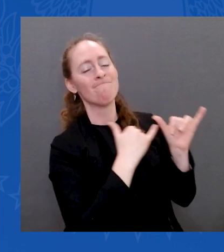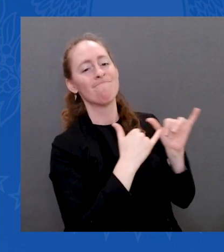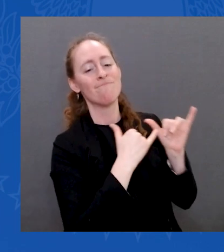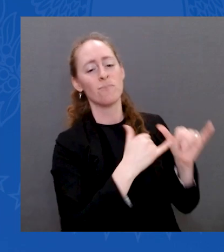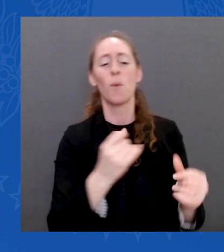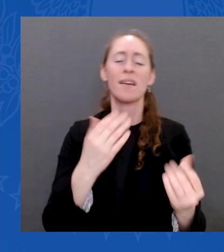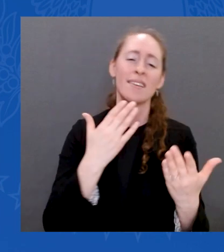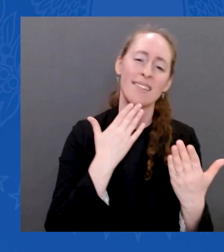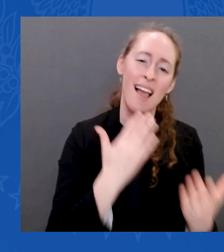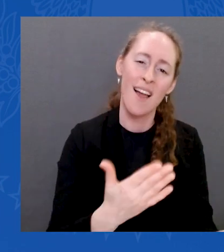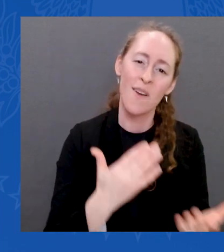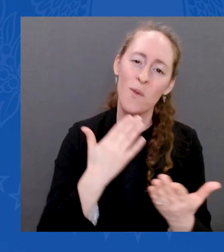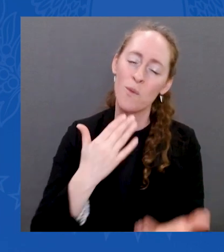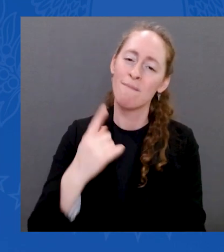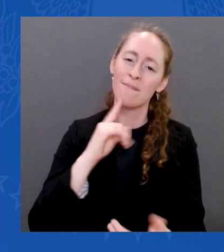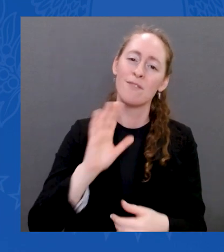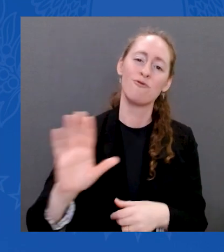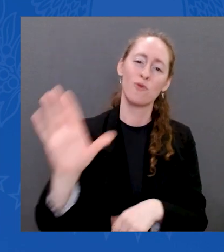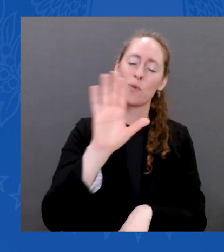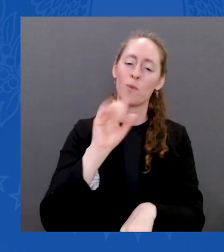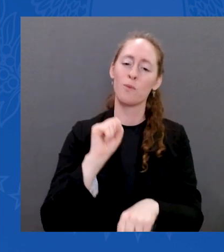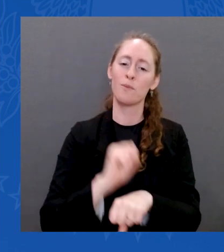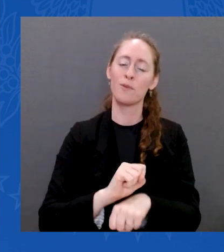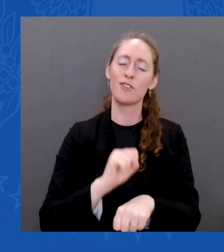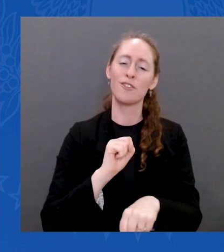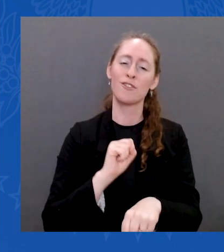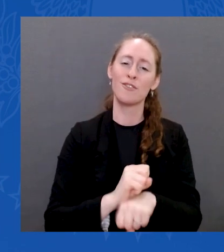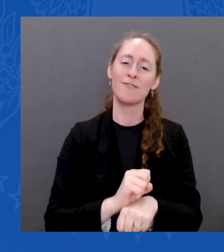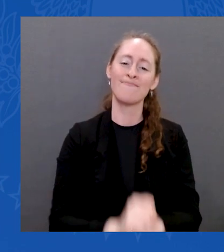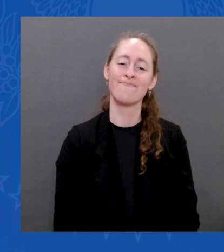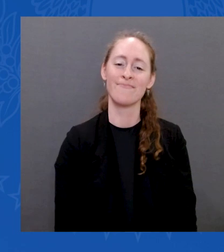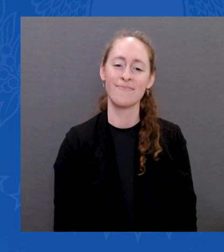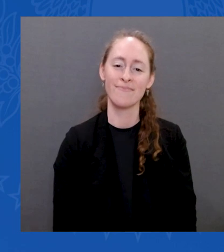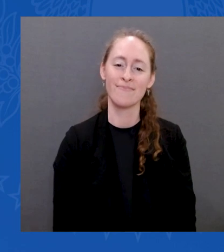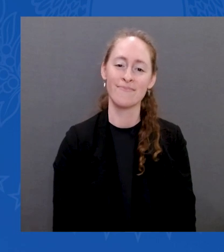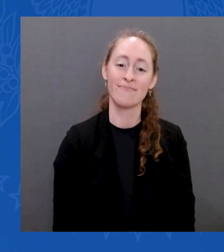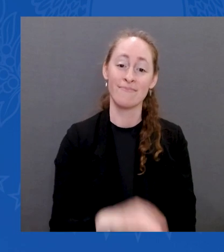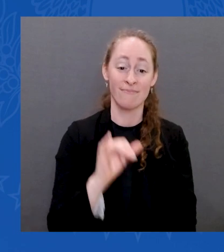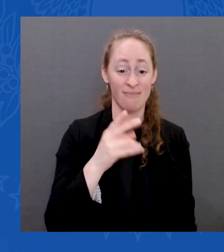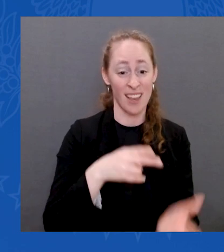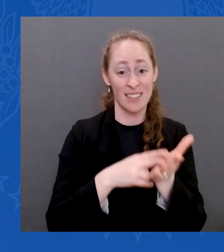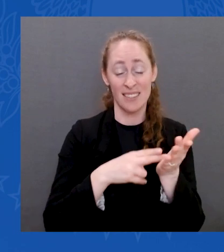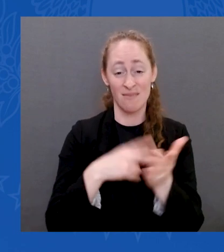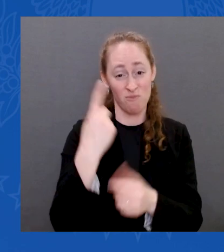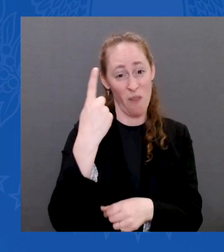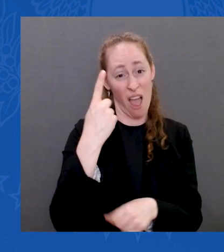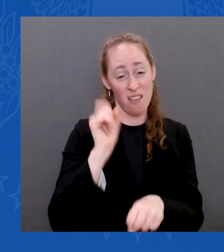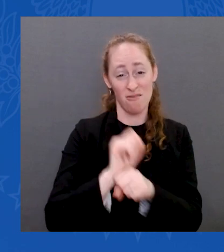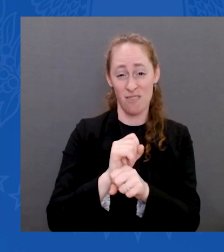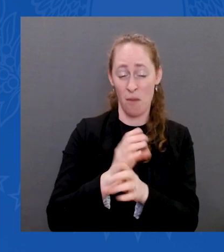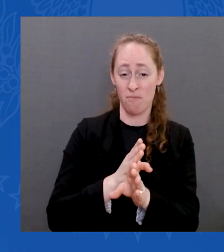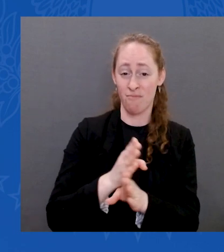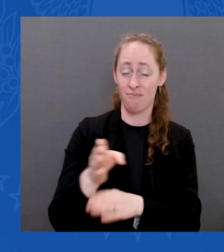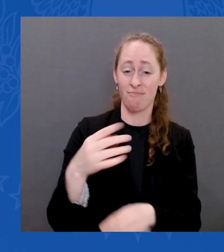if I get to have one profession that's the best in the world -- not a joke -- it's you who I want to be the best profession in the world,